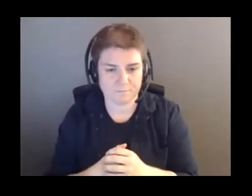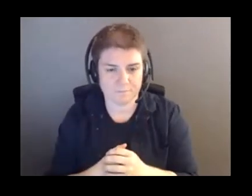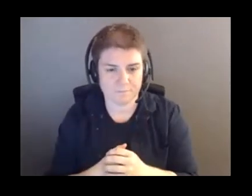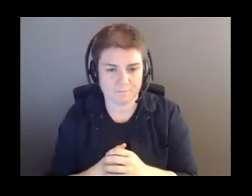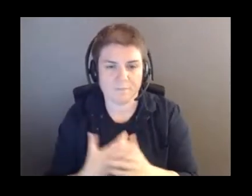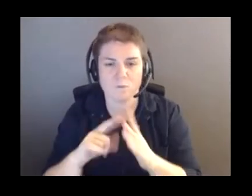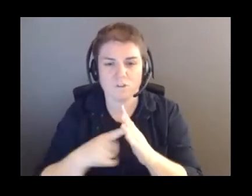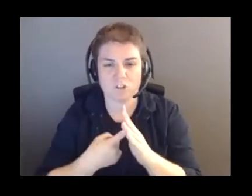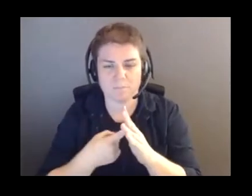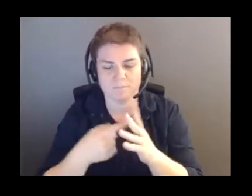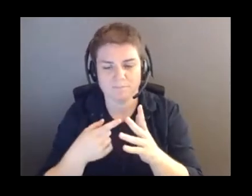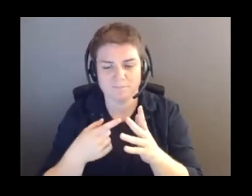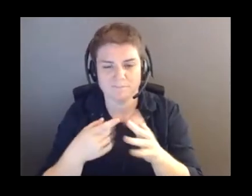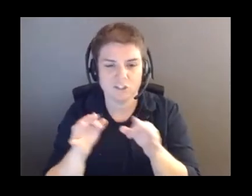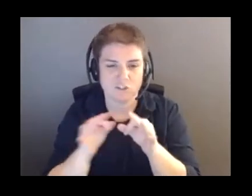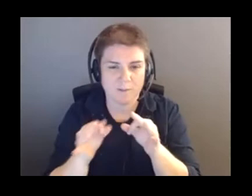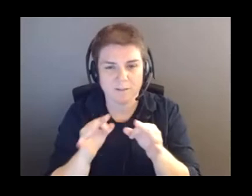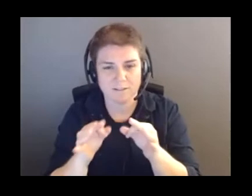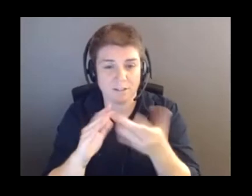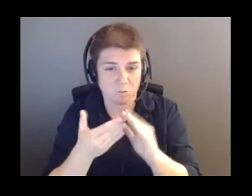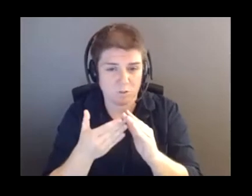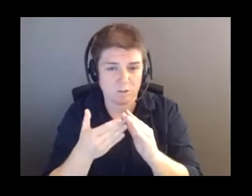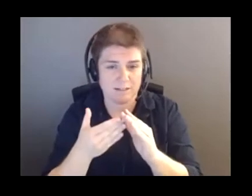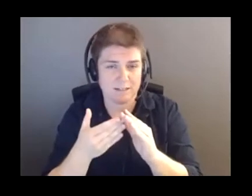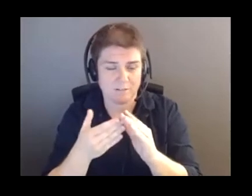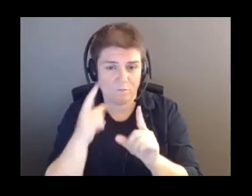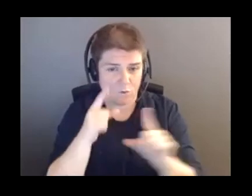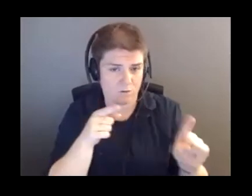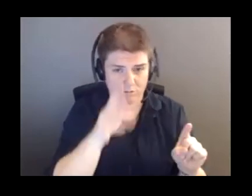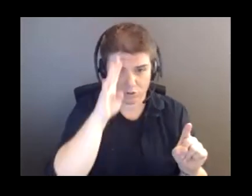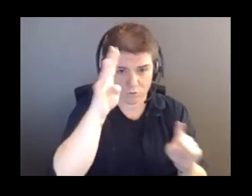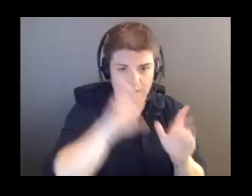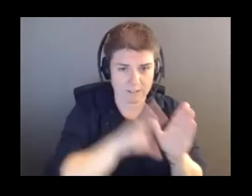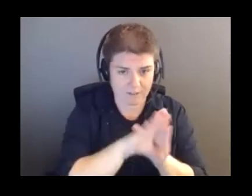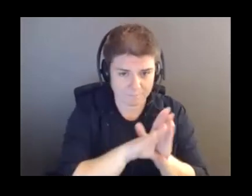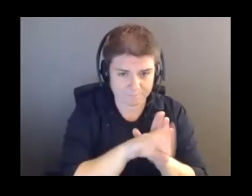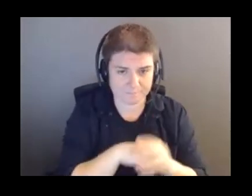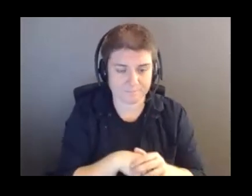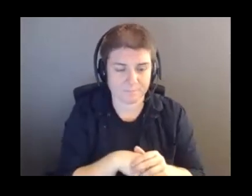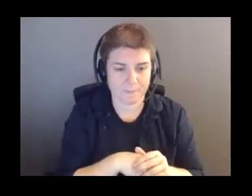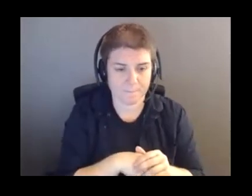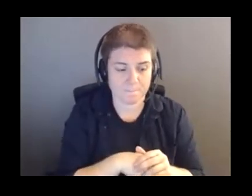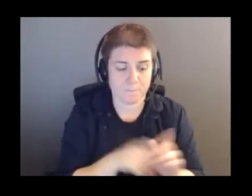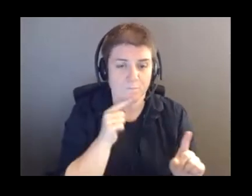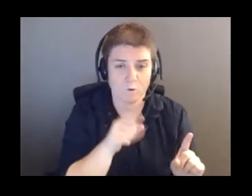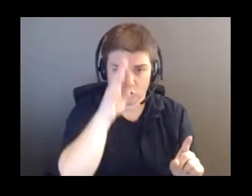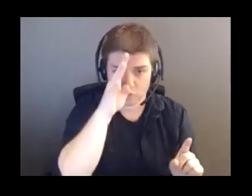community connection for the Create & Develop stream. For this stream, the assessors will